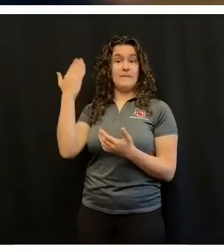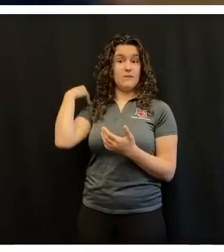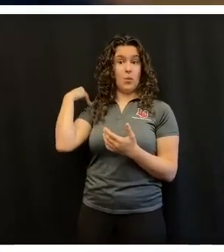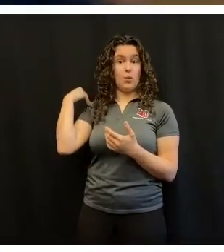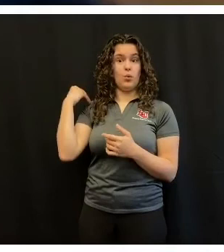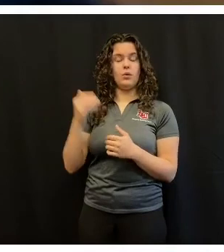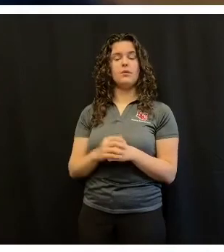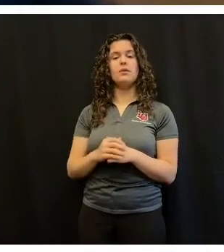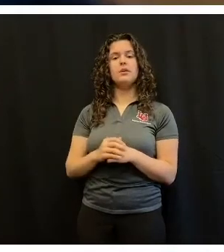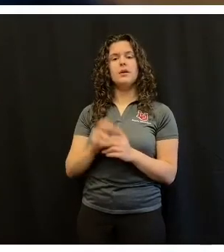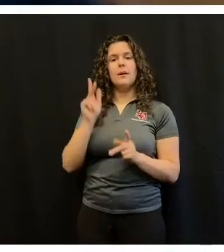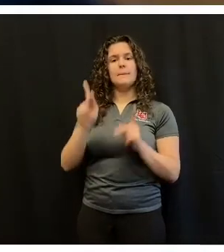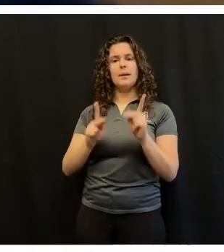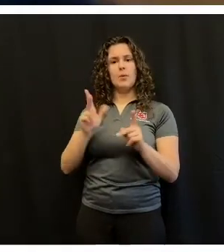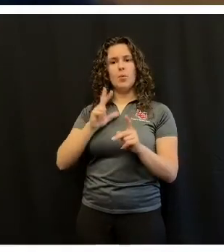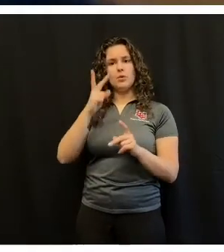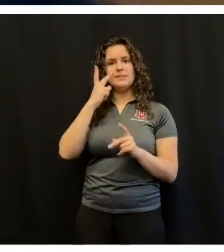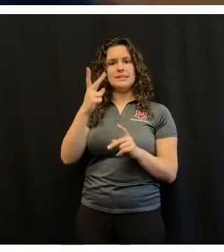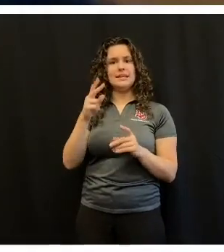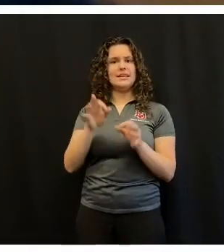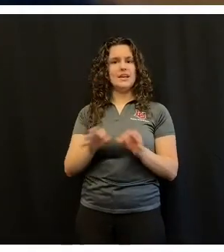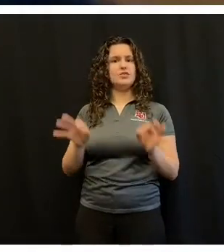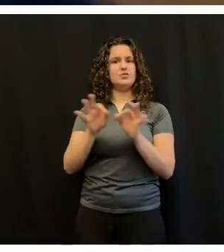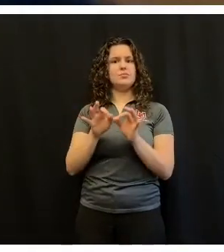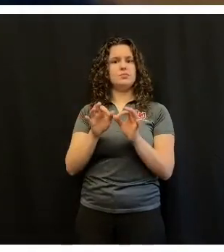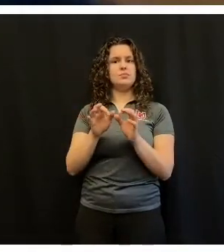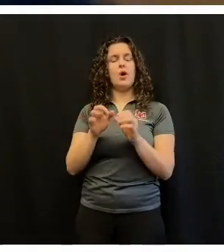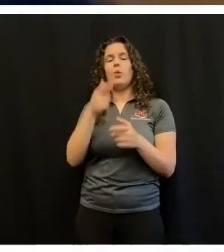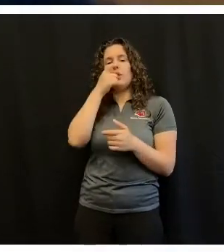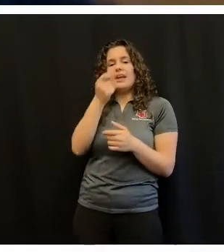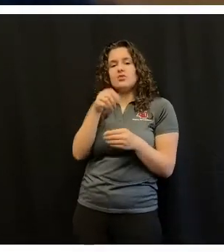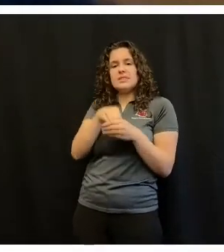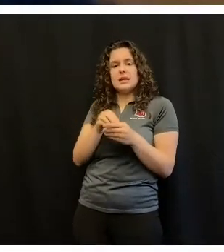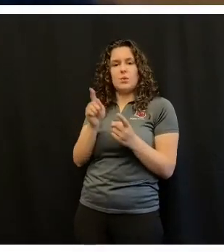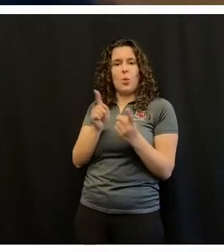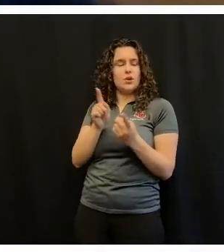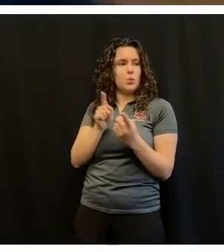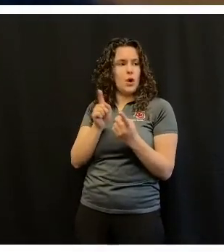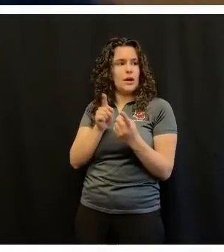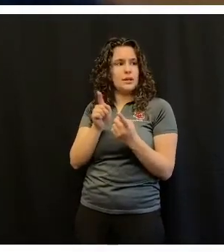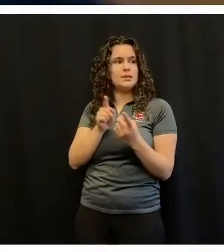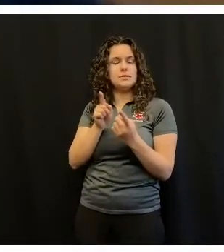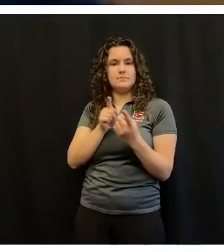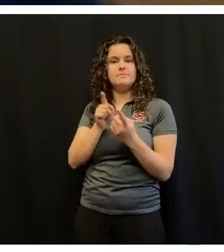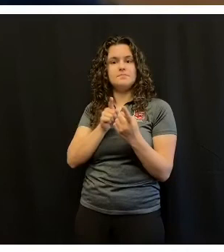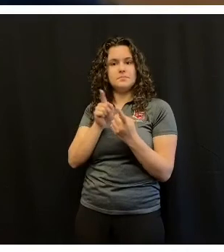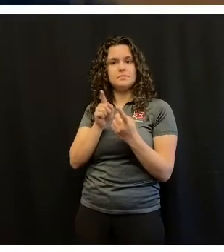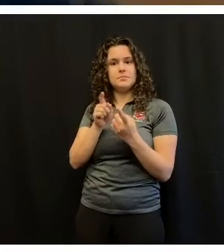in going one-to-one, a lot of interest in making sure that we have the infrastructure in place.